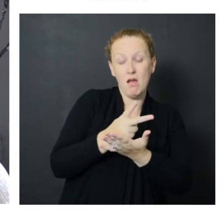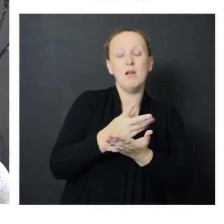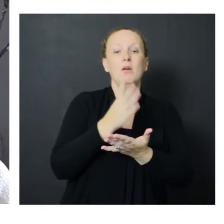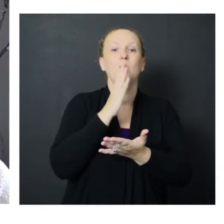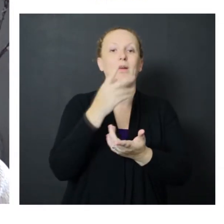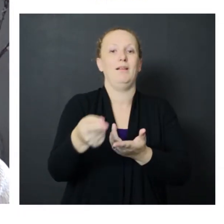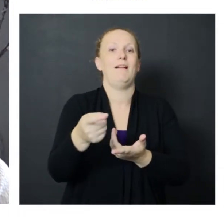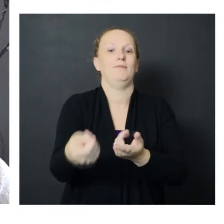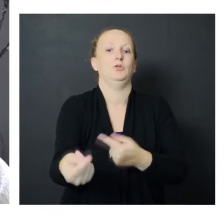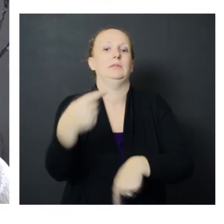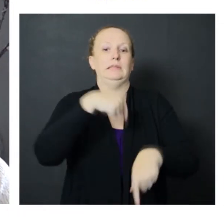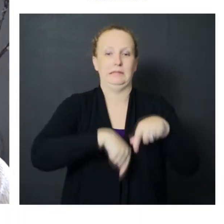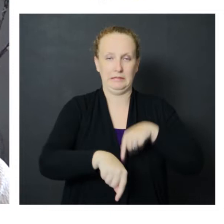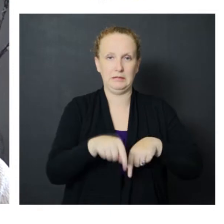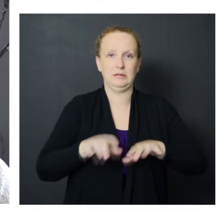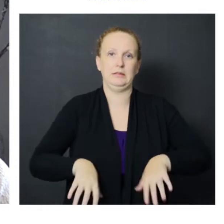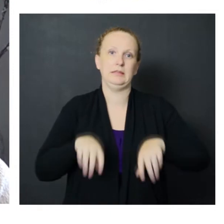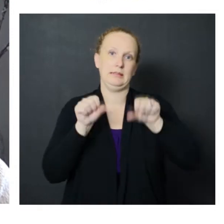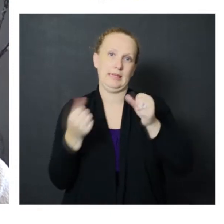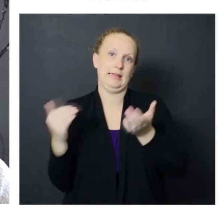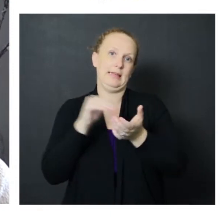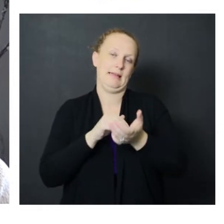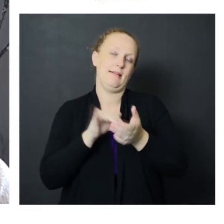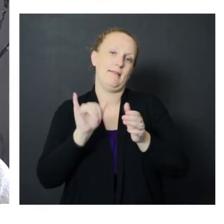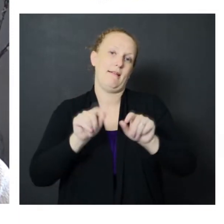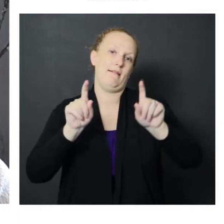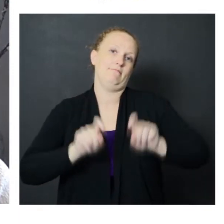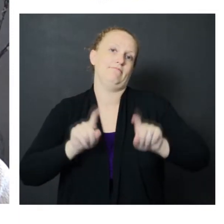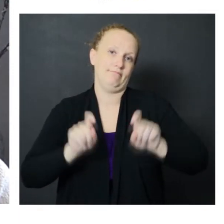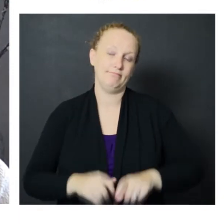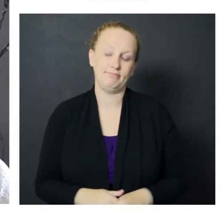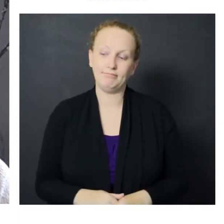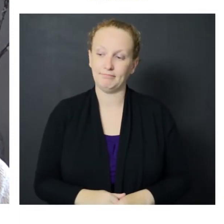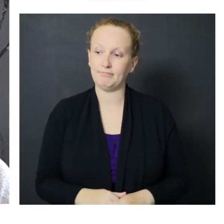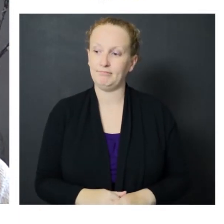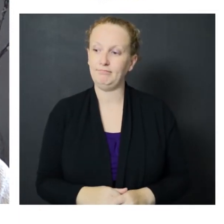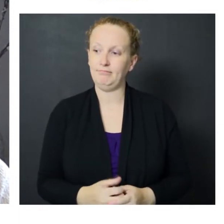falling the, oh, the falling that date.